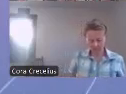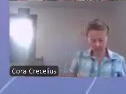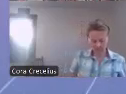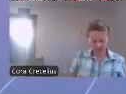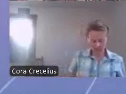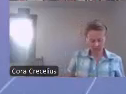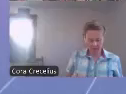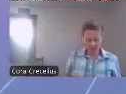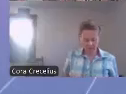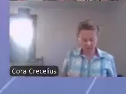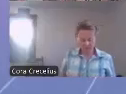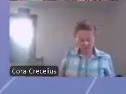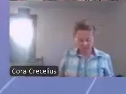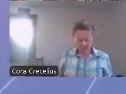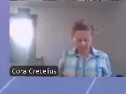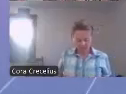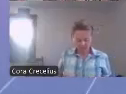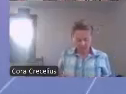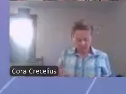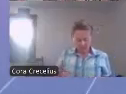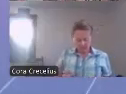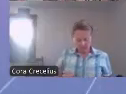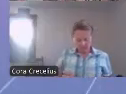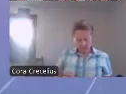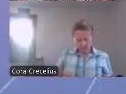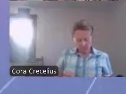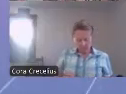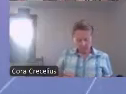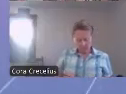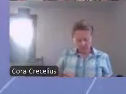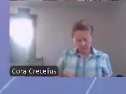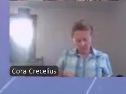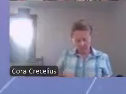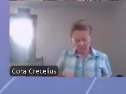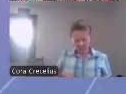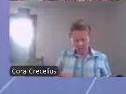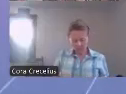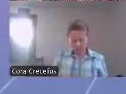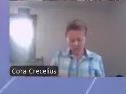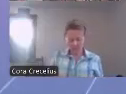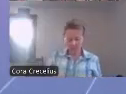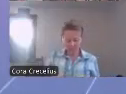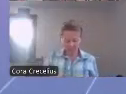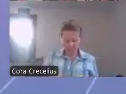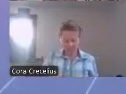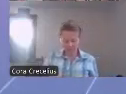We also asked, what was something that you appreciated about the Research Ethics for All training, and what is something